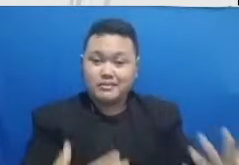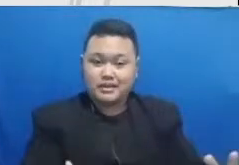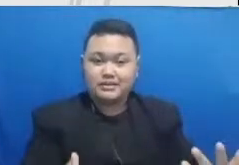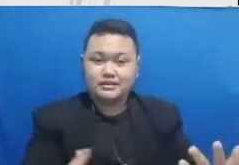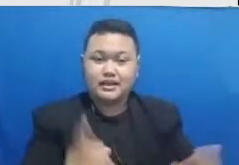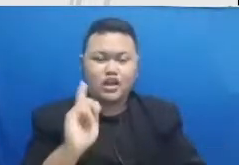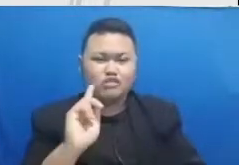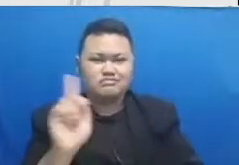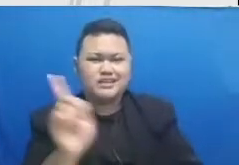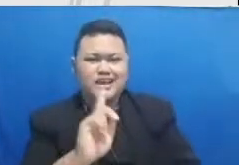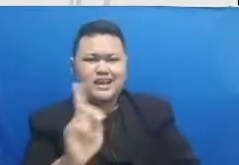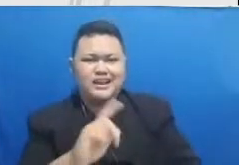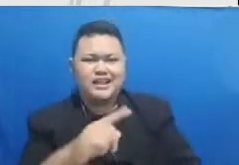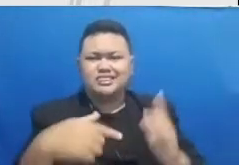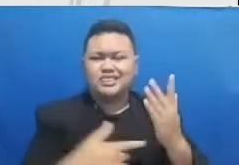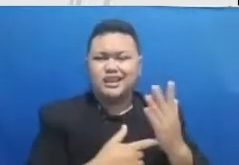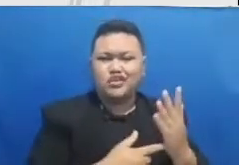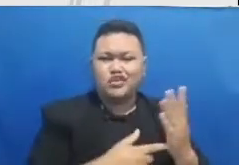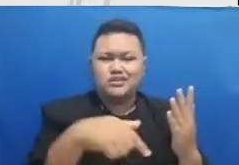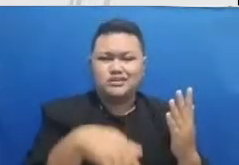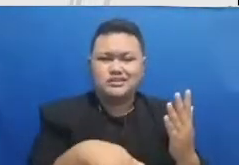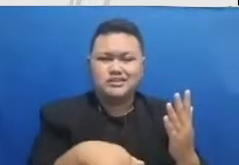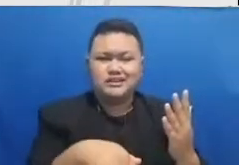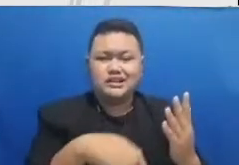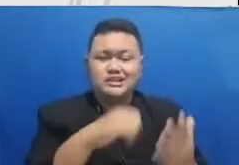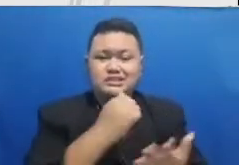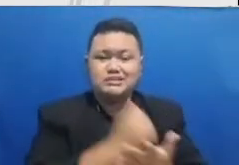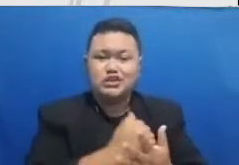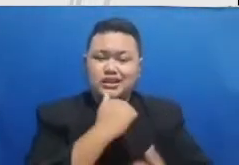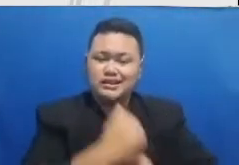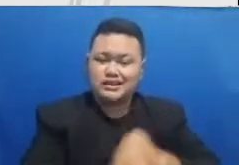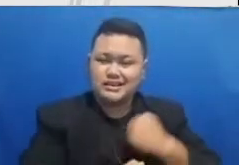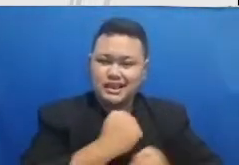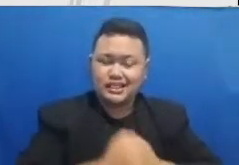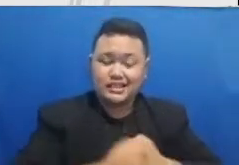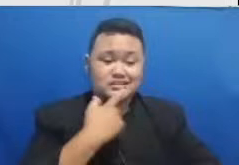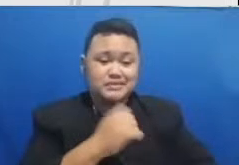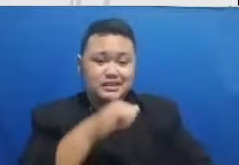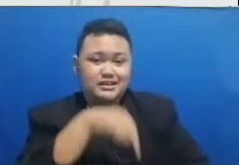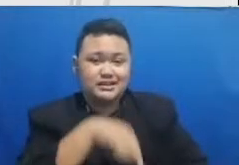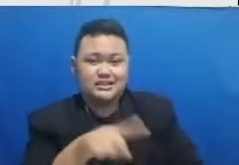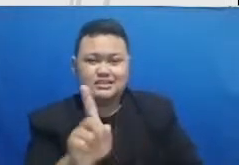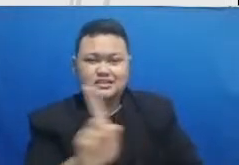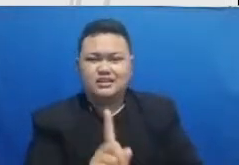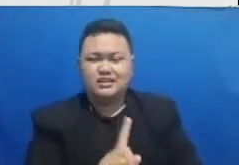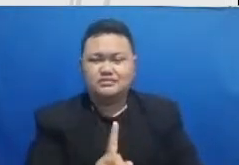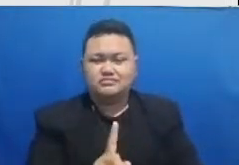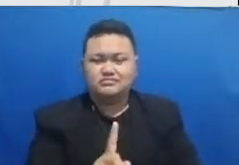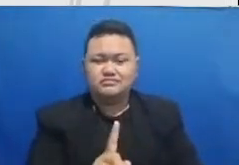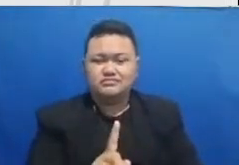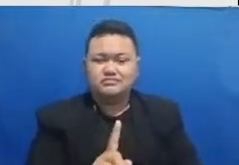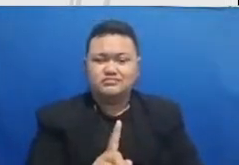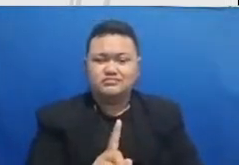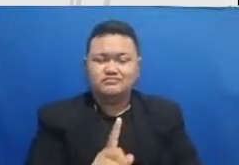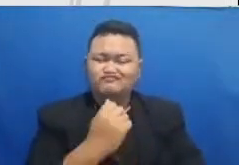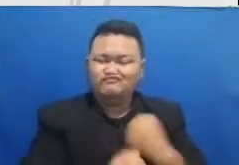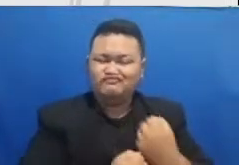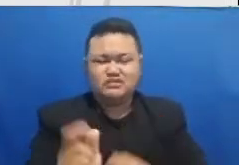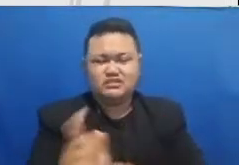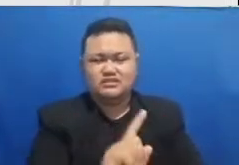, learning activities in this are impossible Oh it's impossible to do in this case we'll